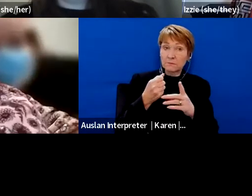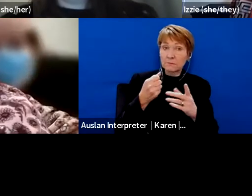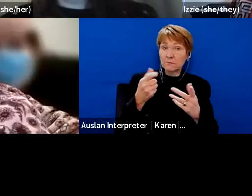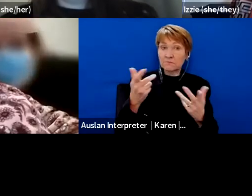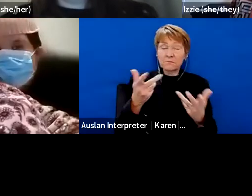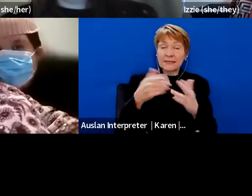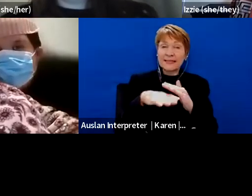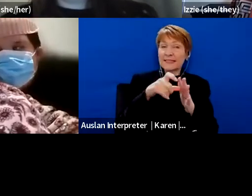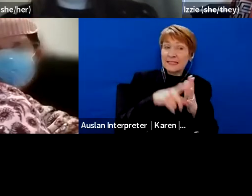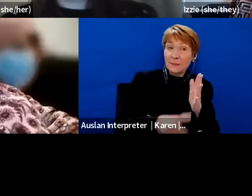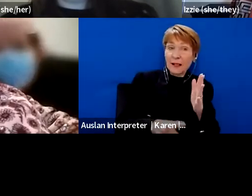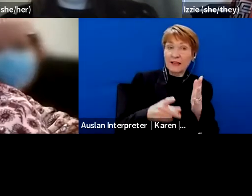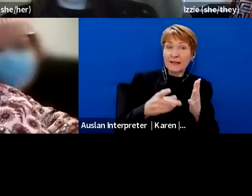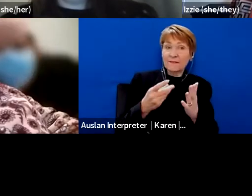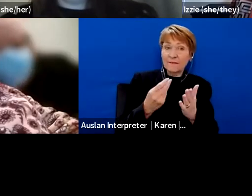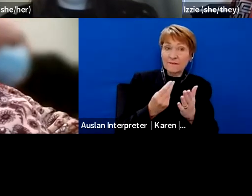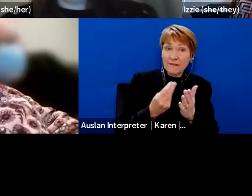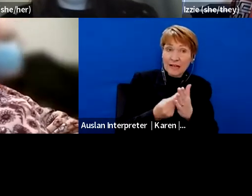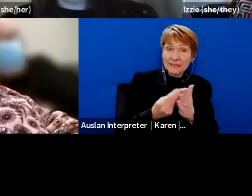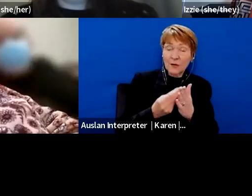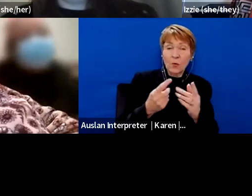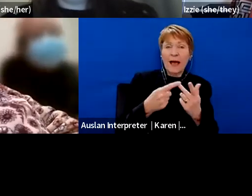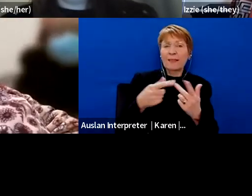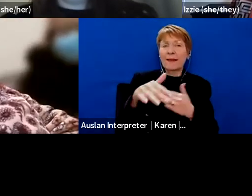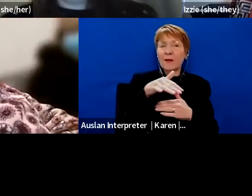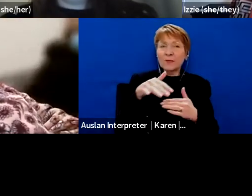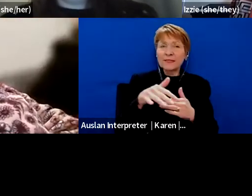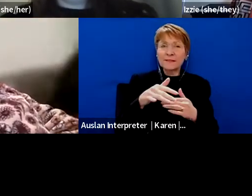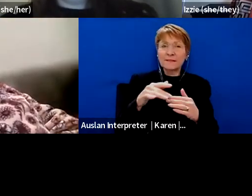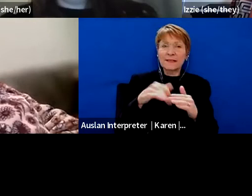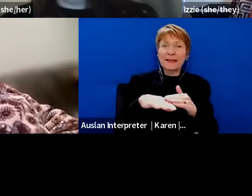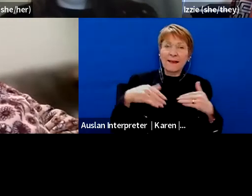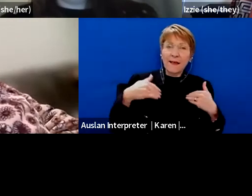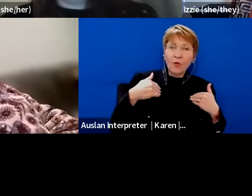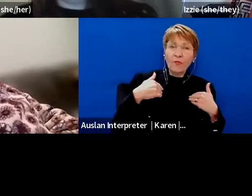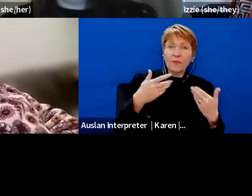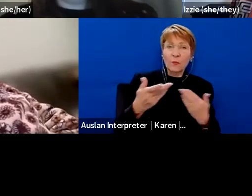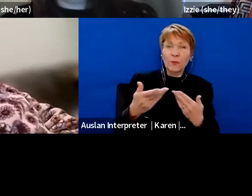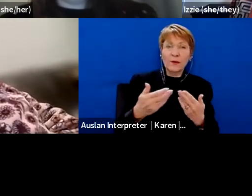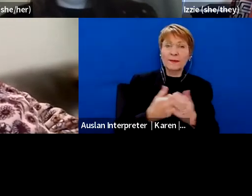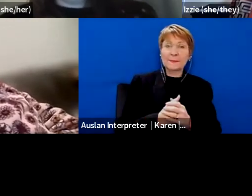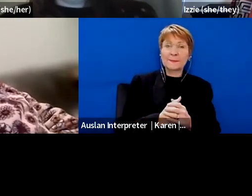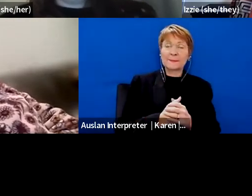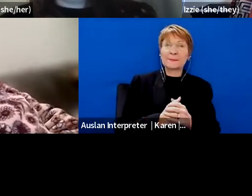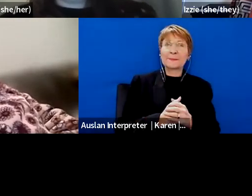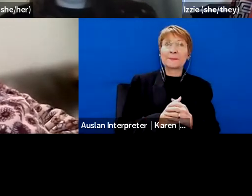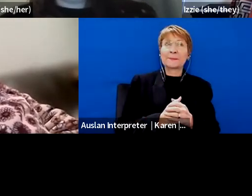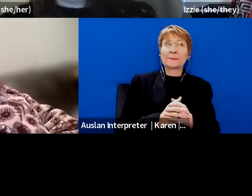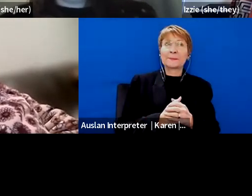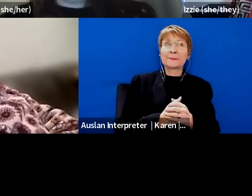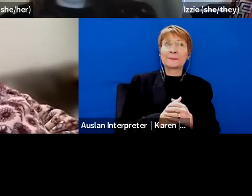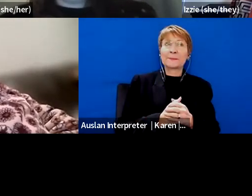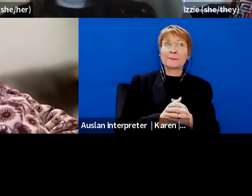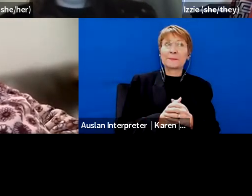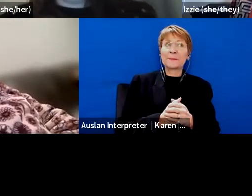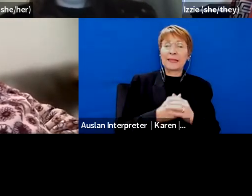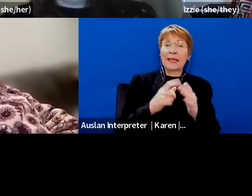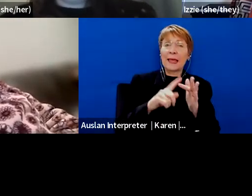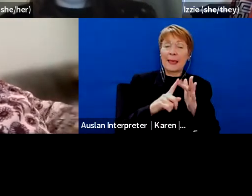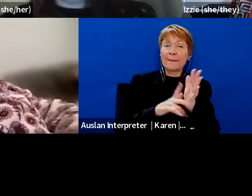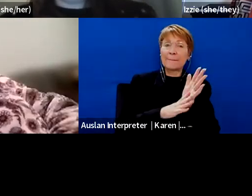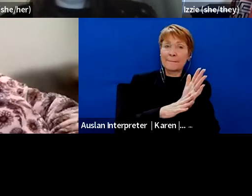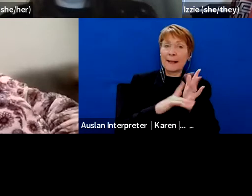Suppose disability funding or in other spaces maybe in the health space at all.